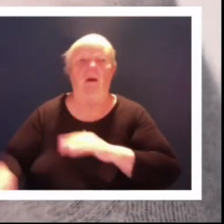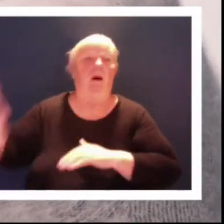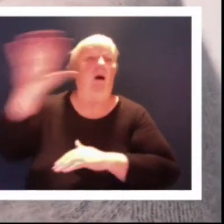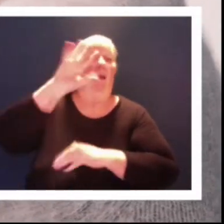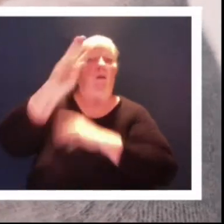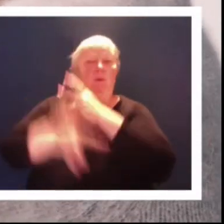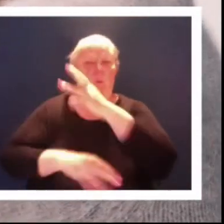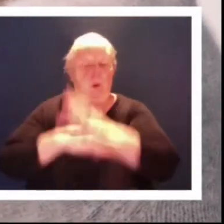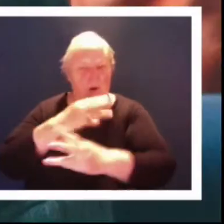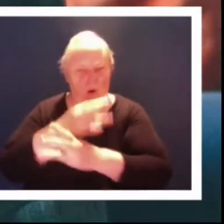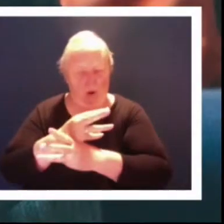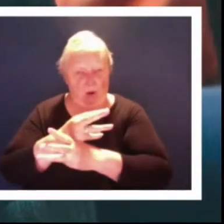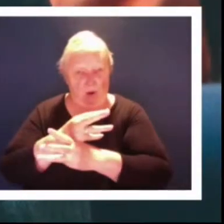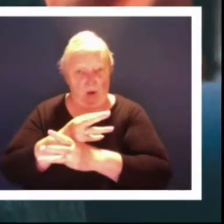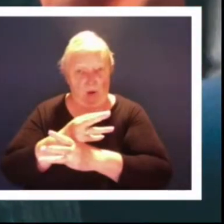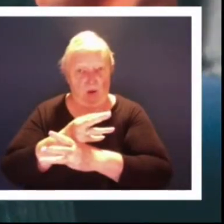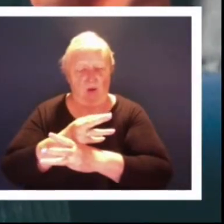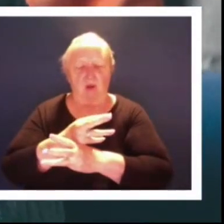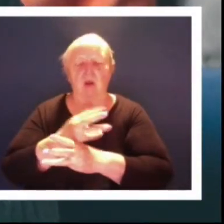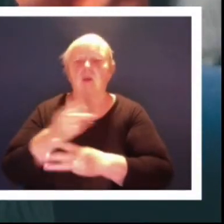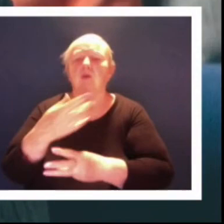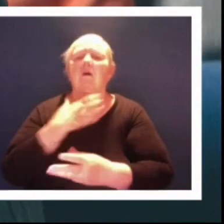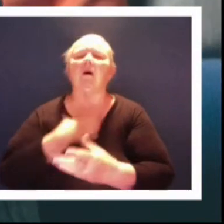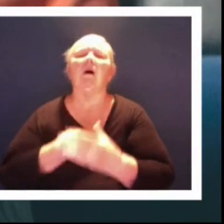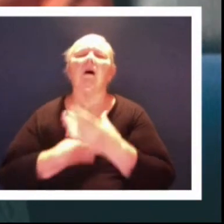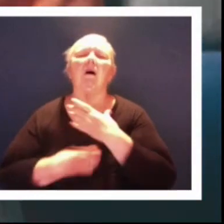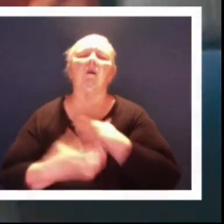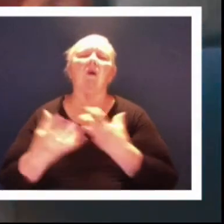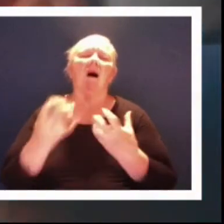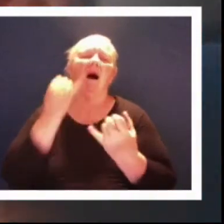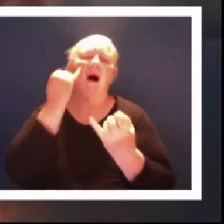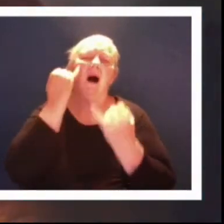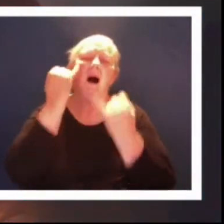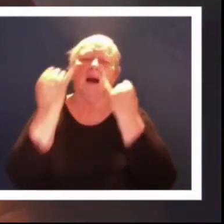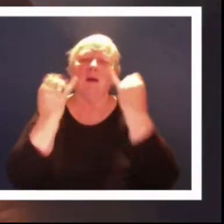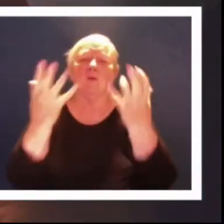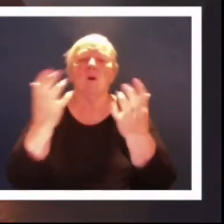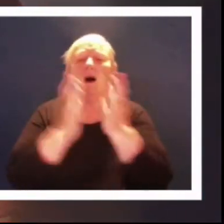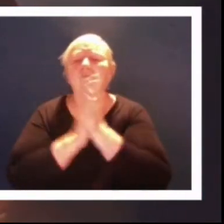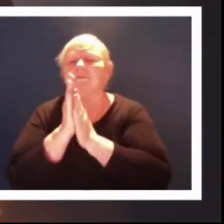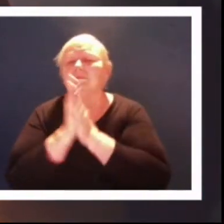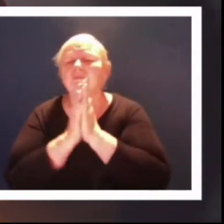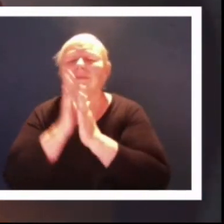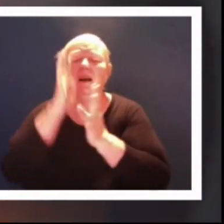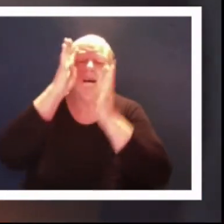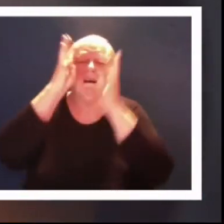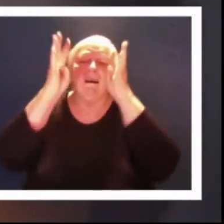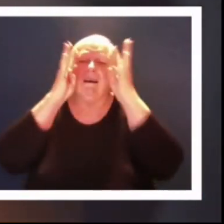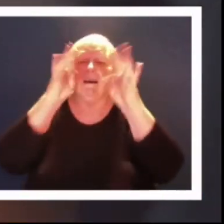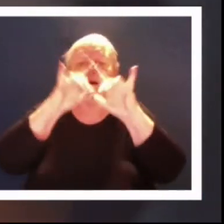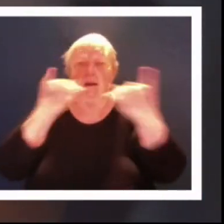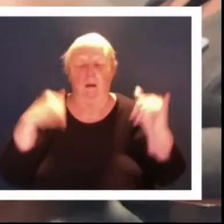are hungry for ideas and information. We all want to know more, to imagine, and to understand.